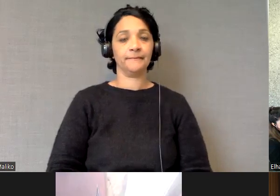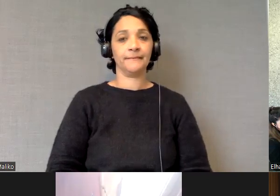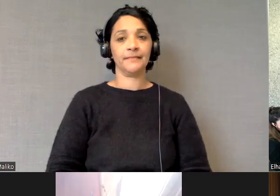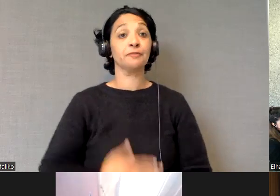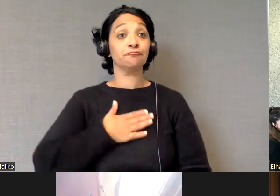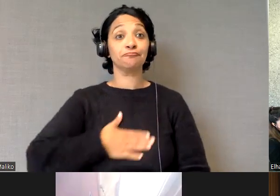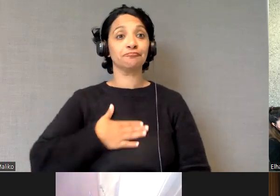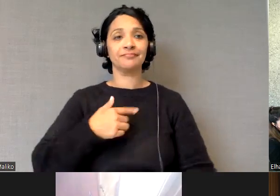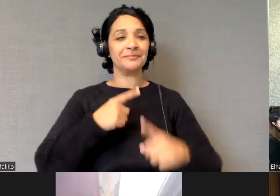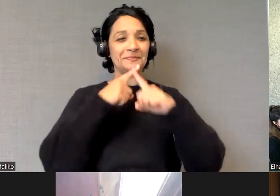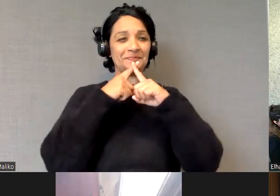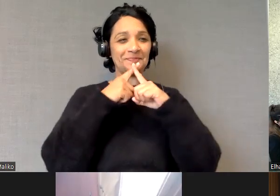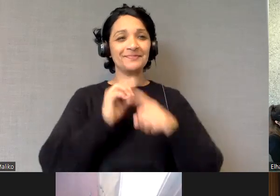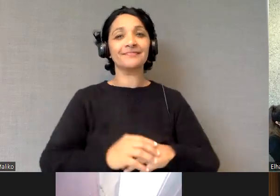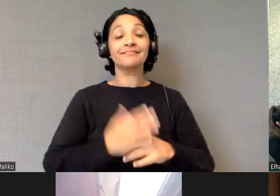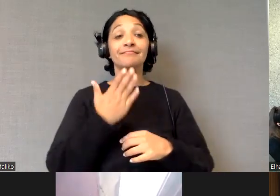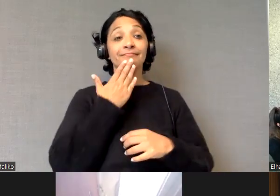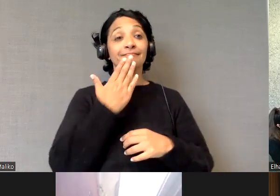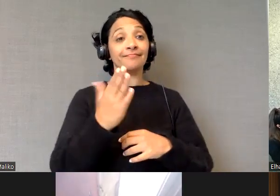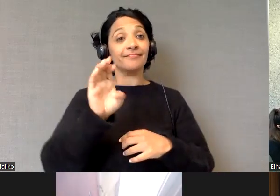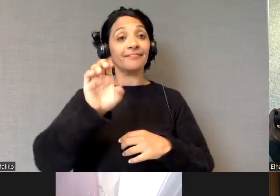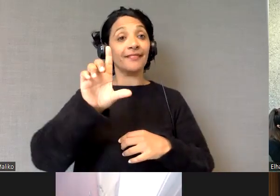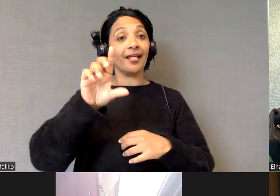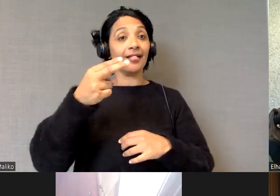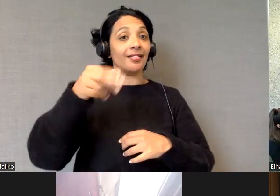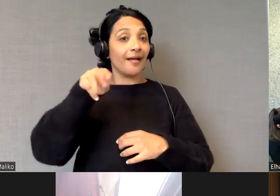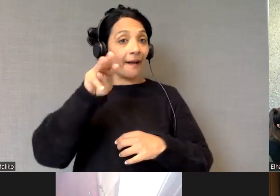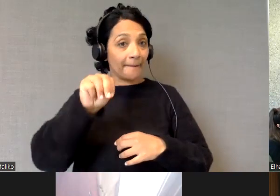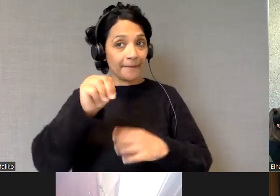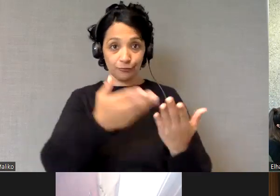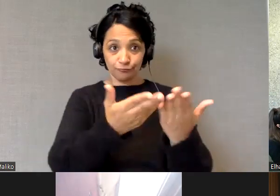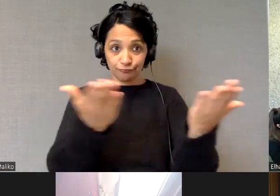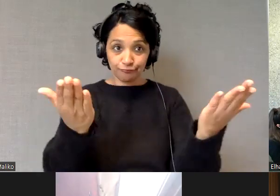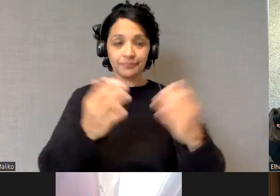Thank you, Elham, and thank you, everybody, for this great opportunity to be part of this